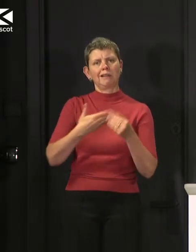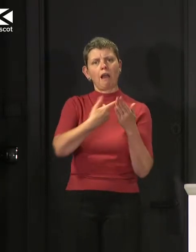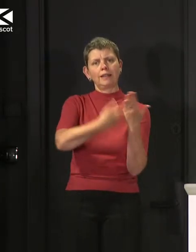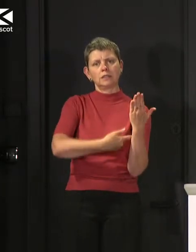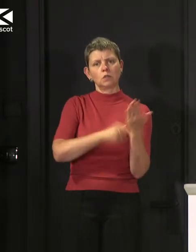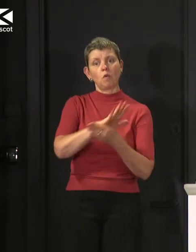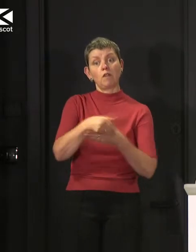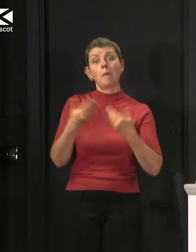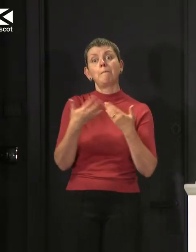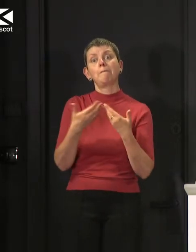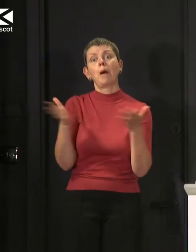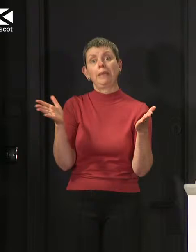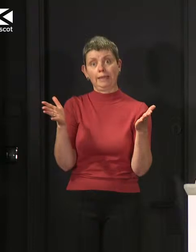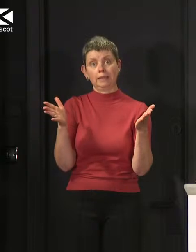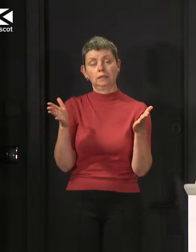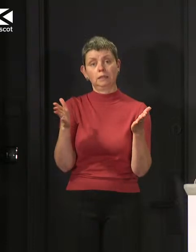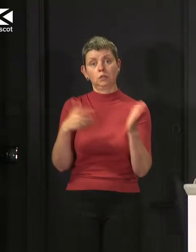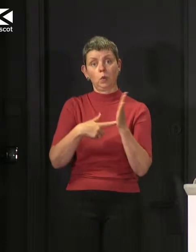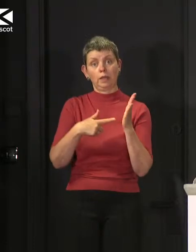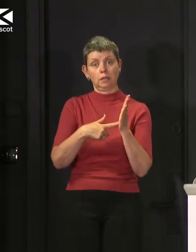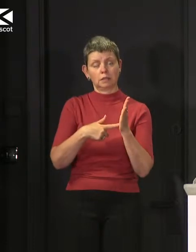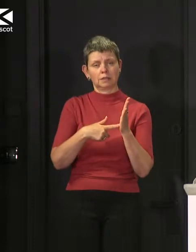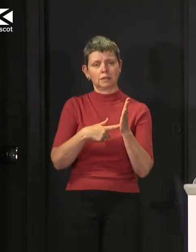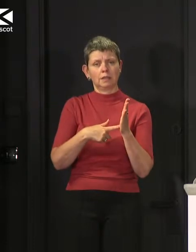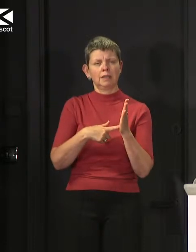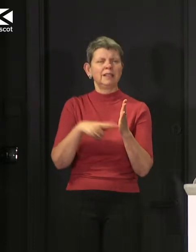Beer gardens will be, it is a bit like if you go to somebody's garden, right now, where